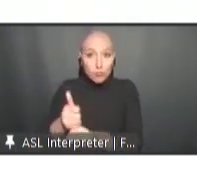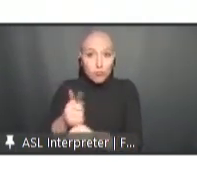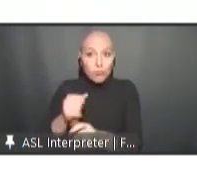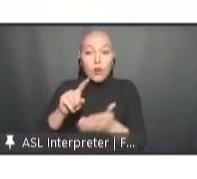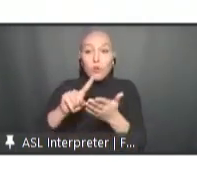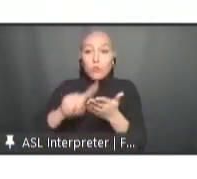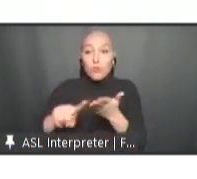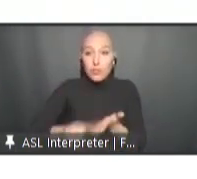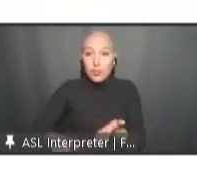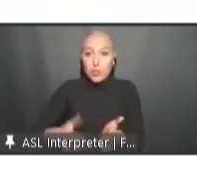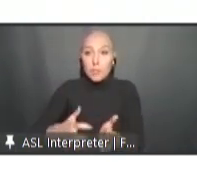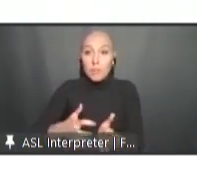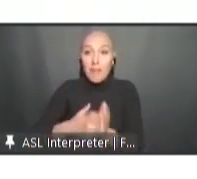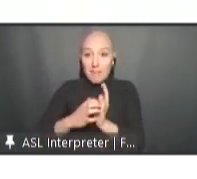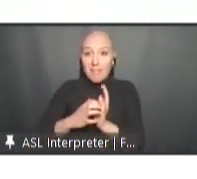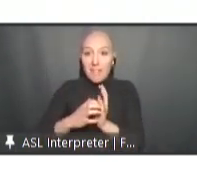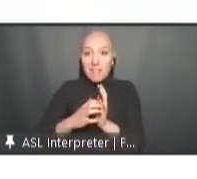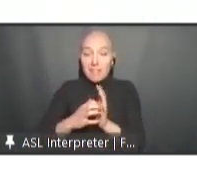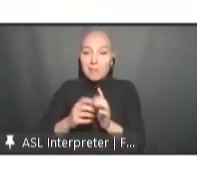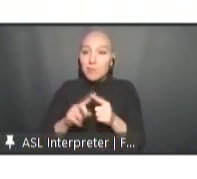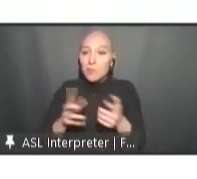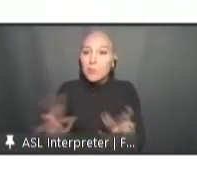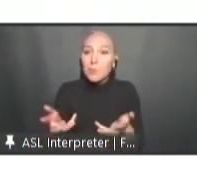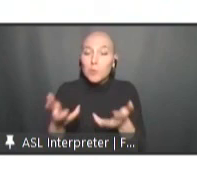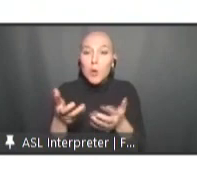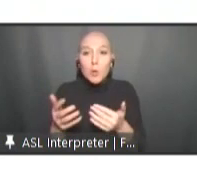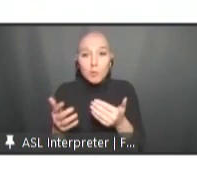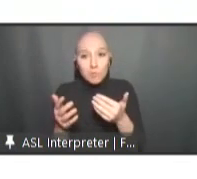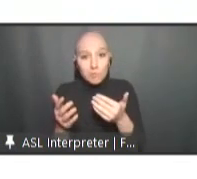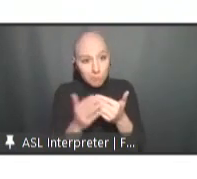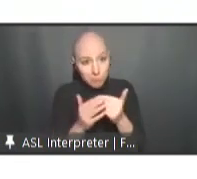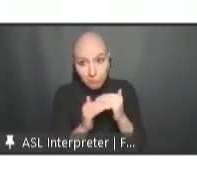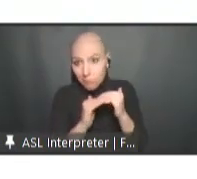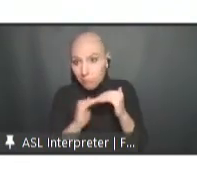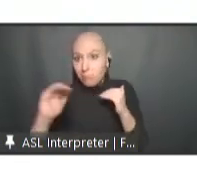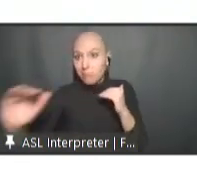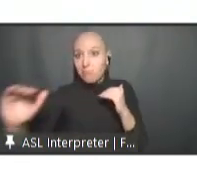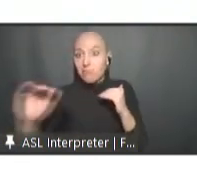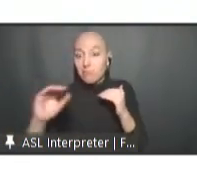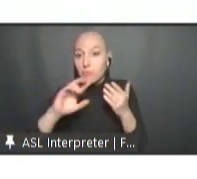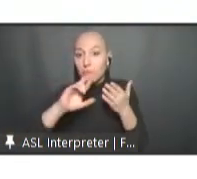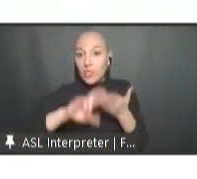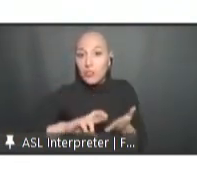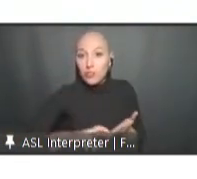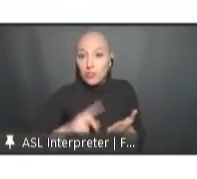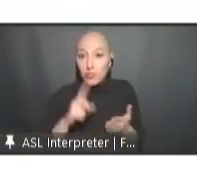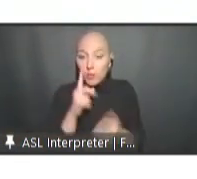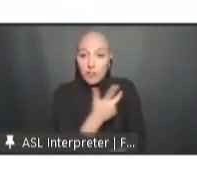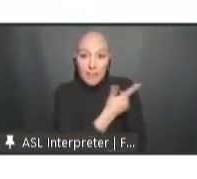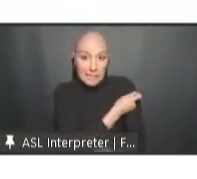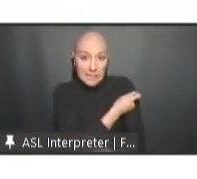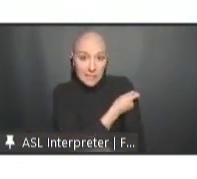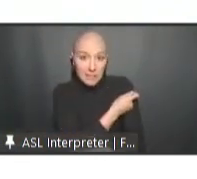to promote the ongoing research on vaccines and their safety and risk be conducted. So,